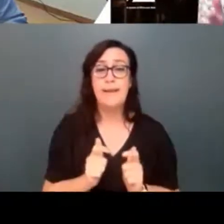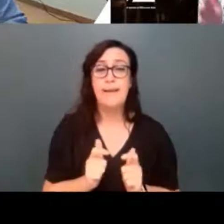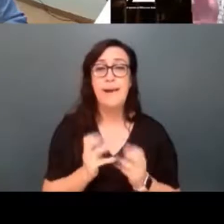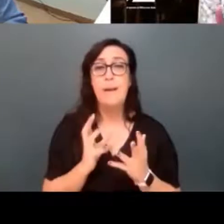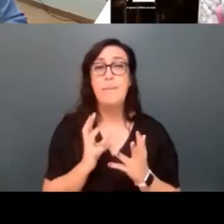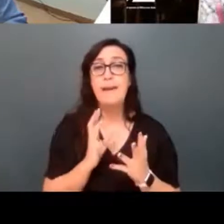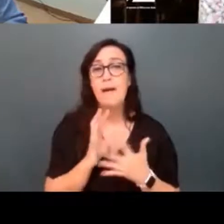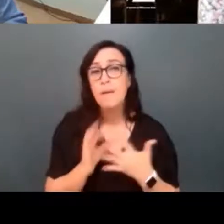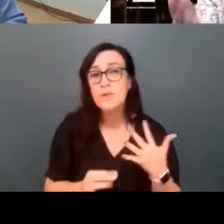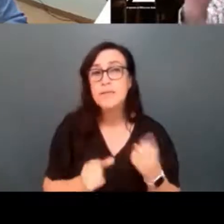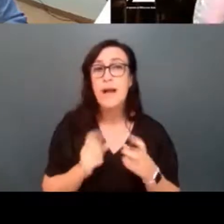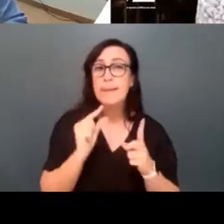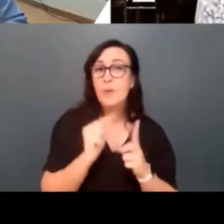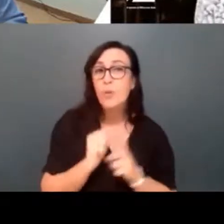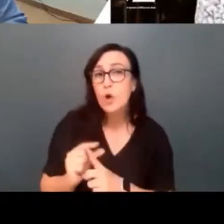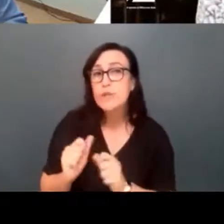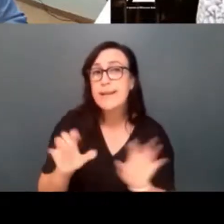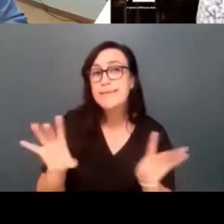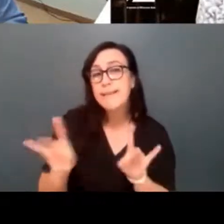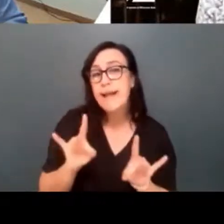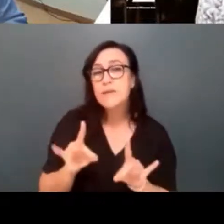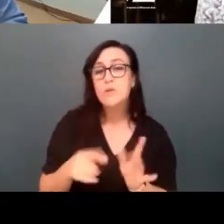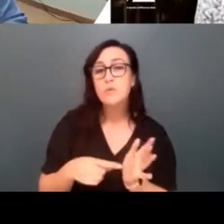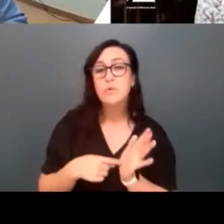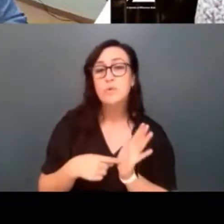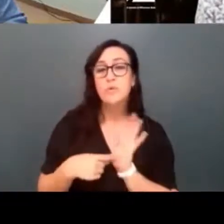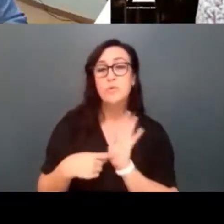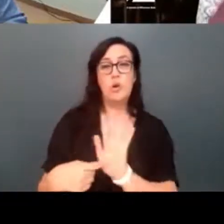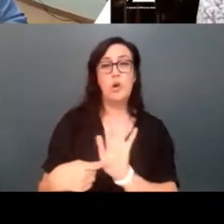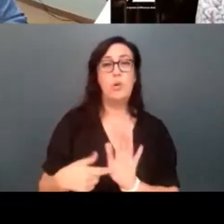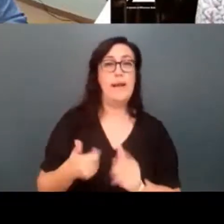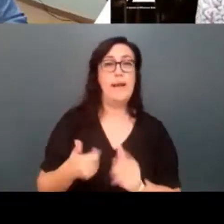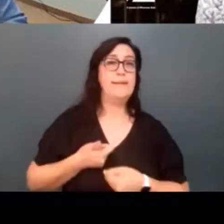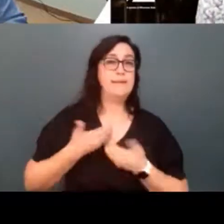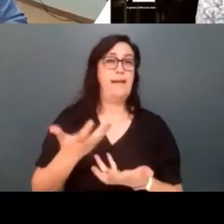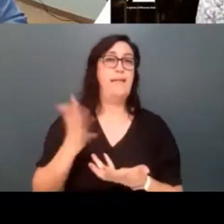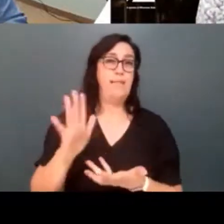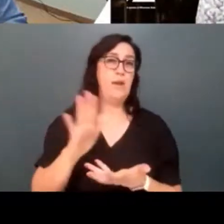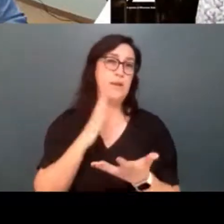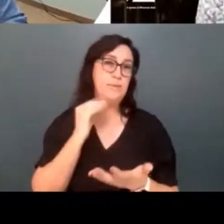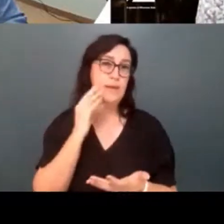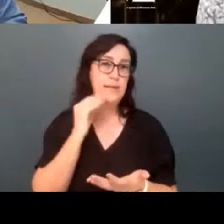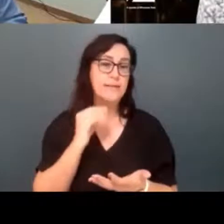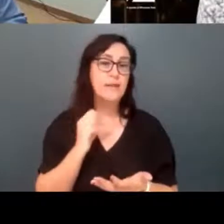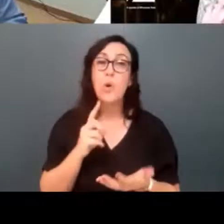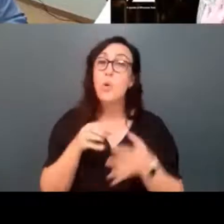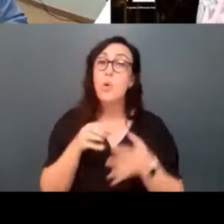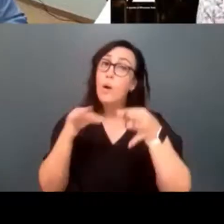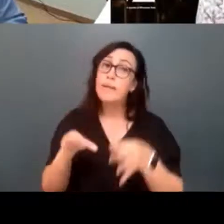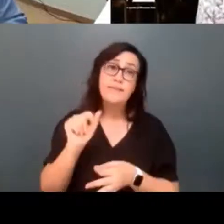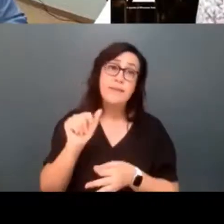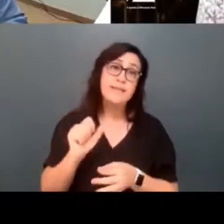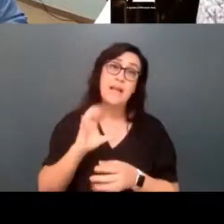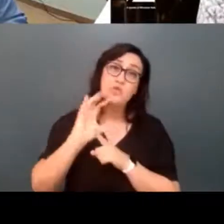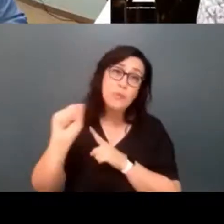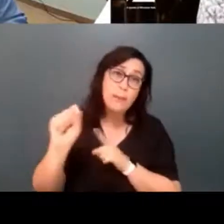select to reflect their own experience. So absolutely qualitative data is extremely important, but it's also recognizing